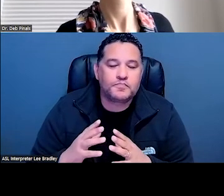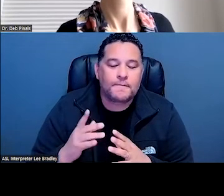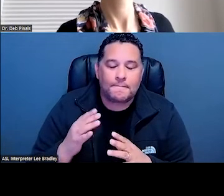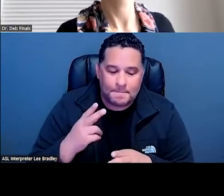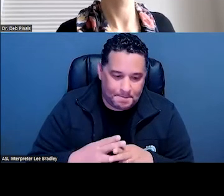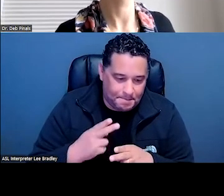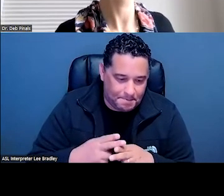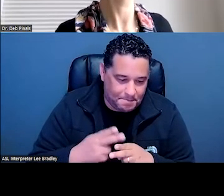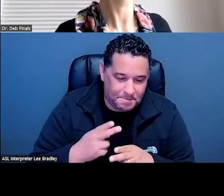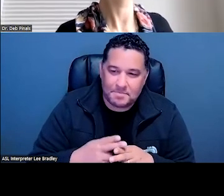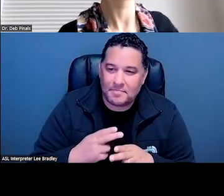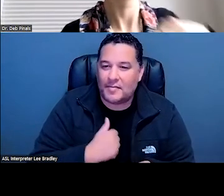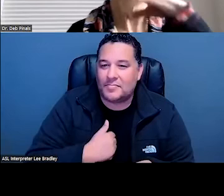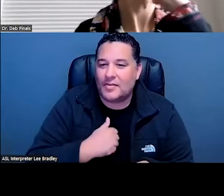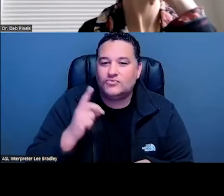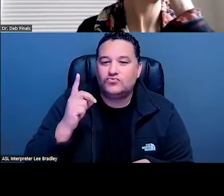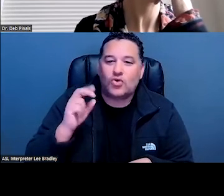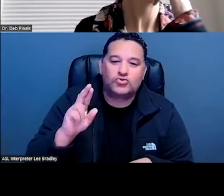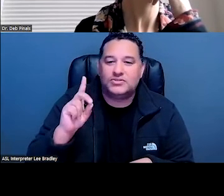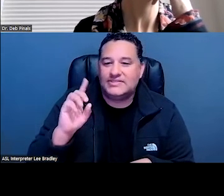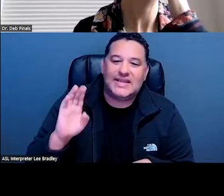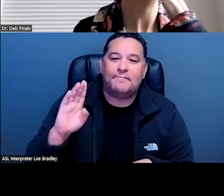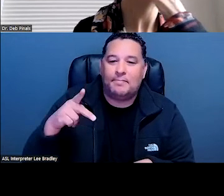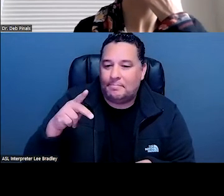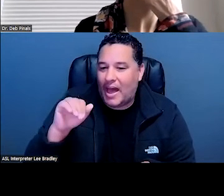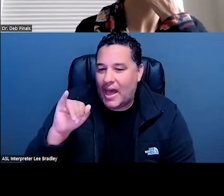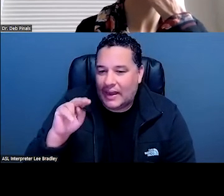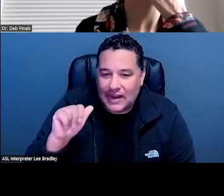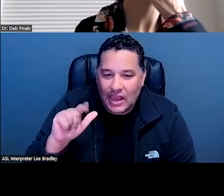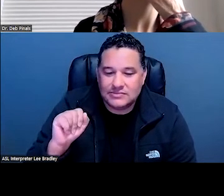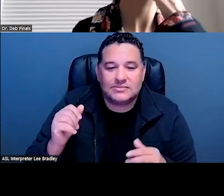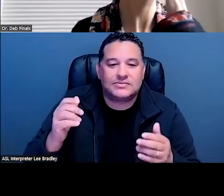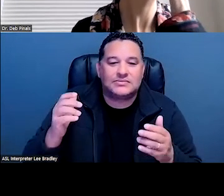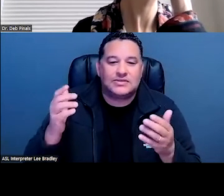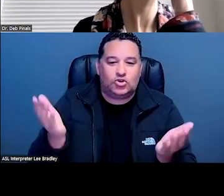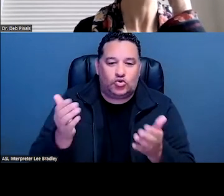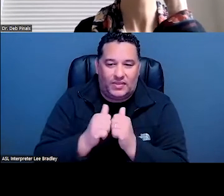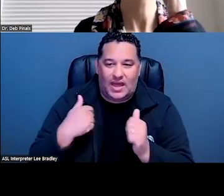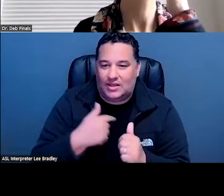TO HAVE --